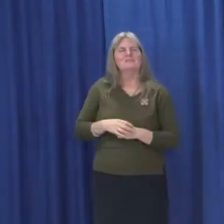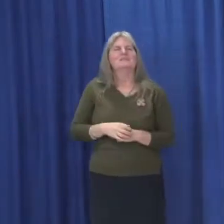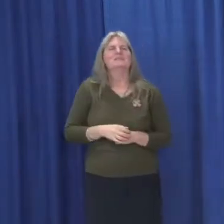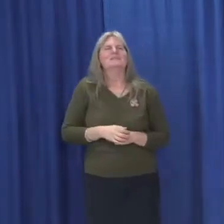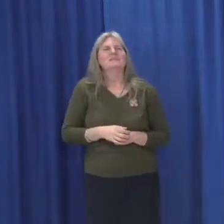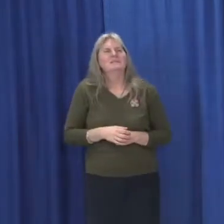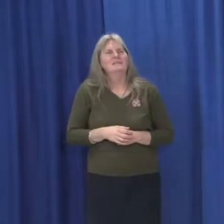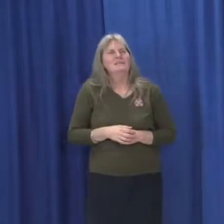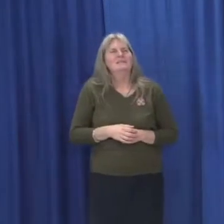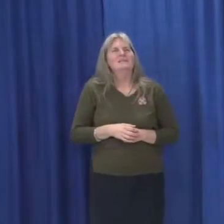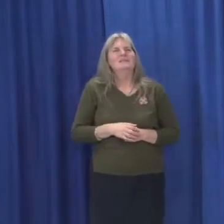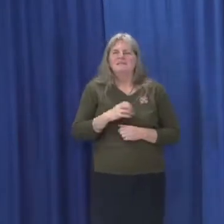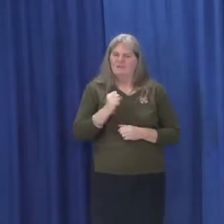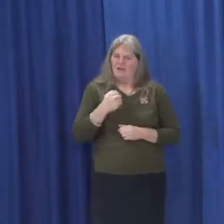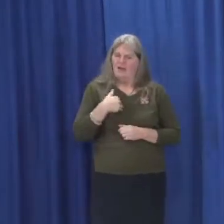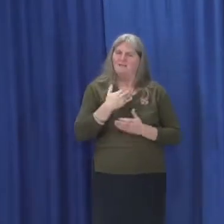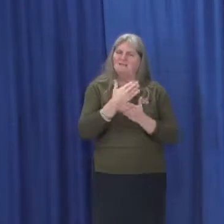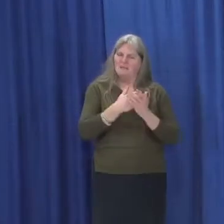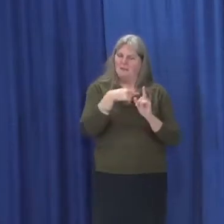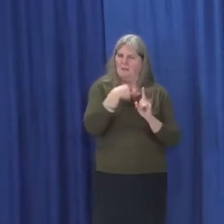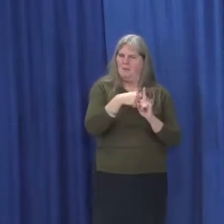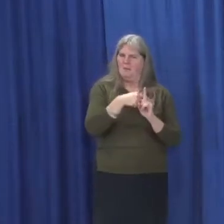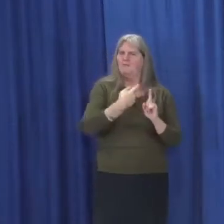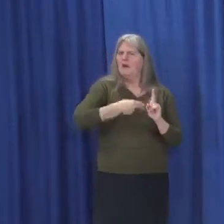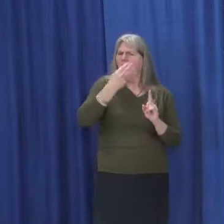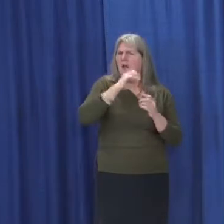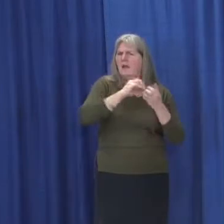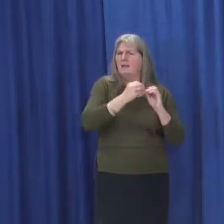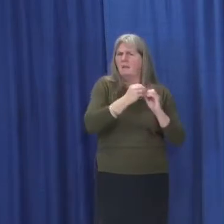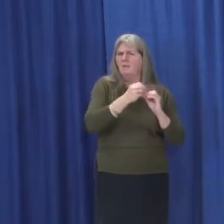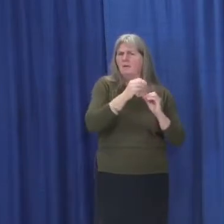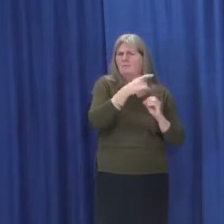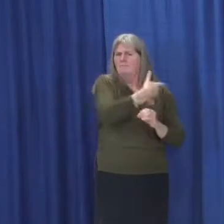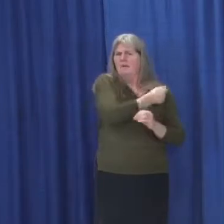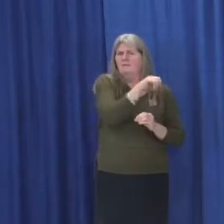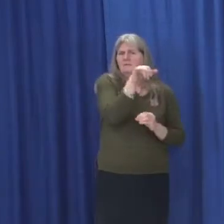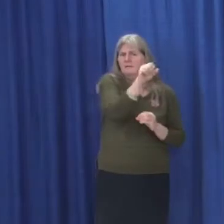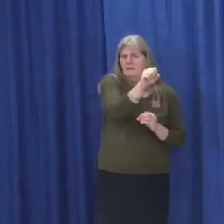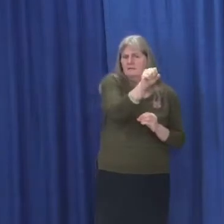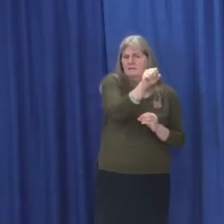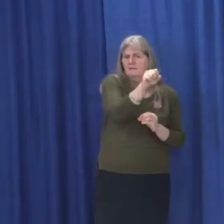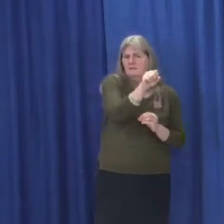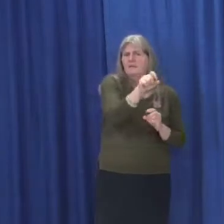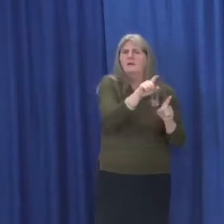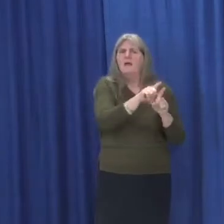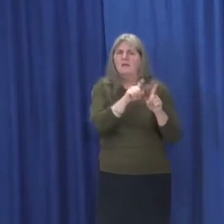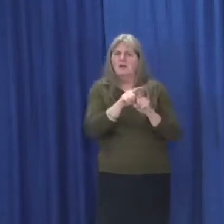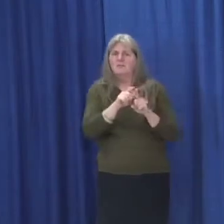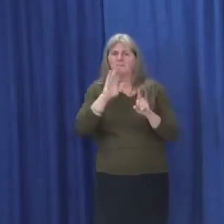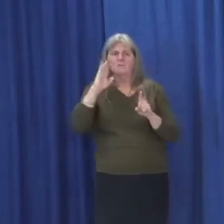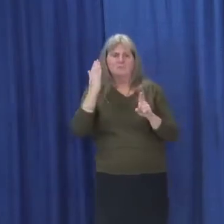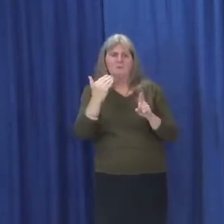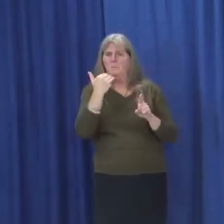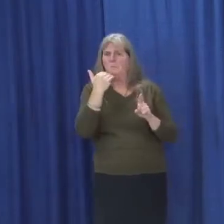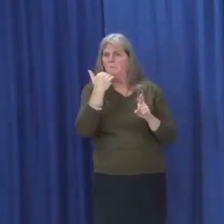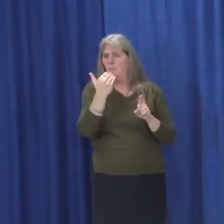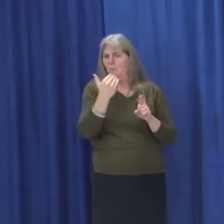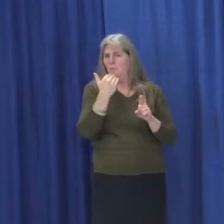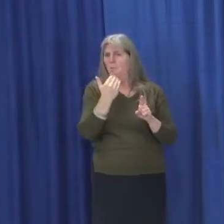We have some things on our side like a high vaccination rates and a good response to our